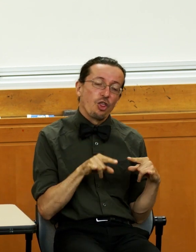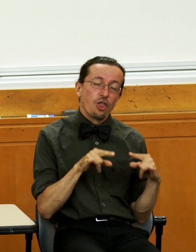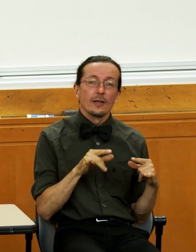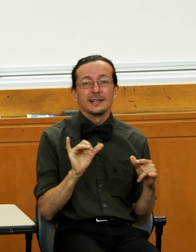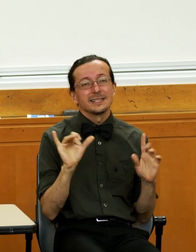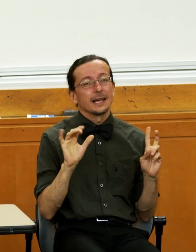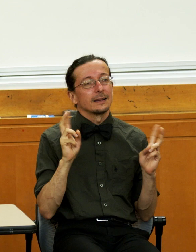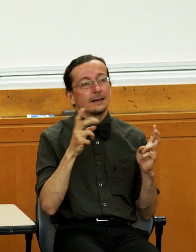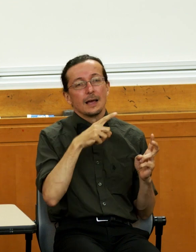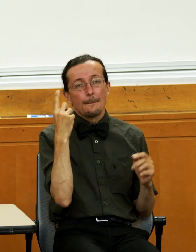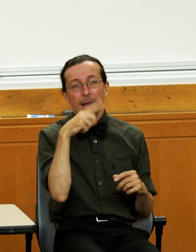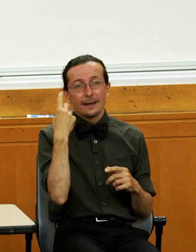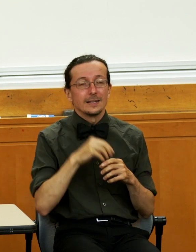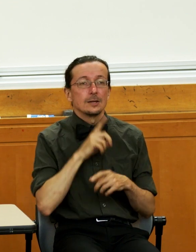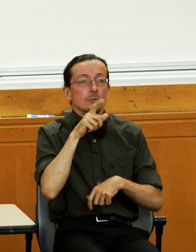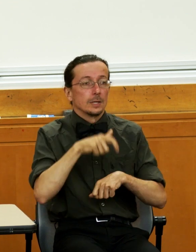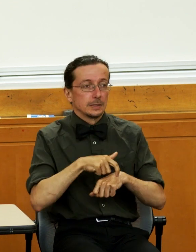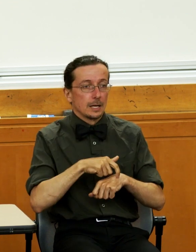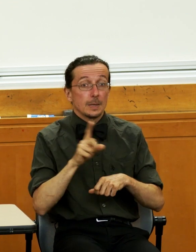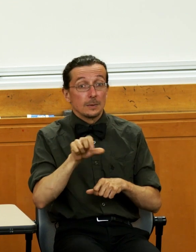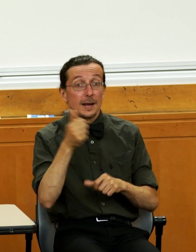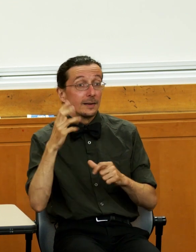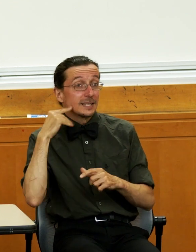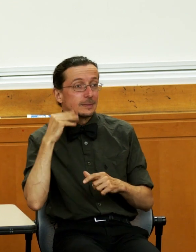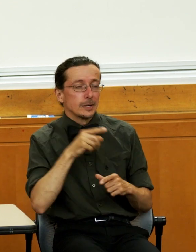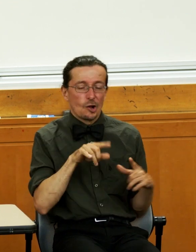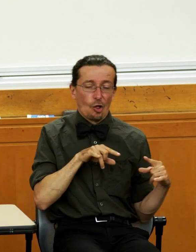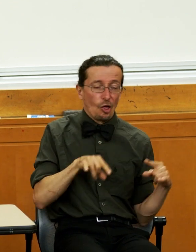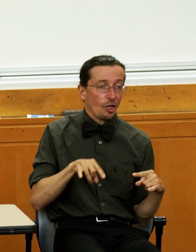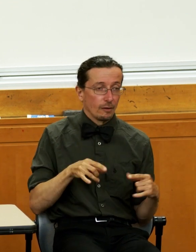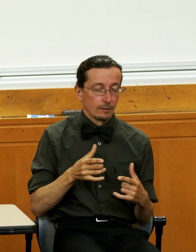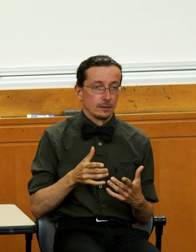face in real time; it's a mockery of somebody else's experience. And I understand the intention